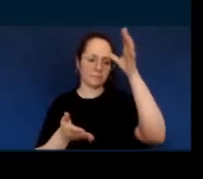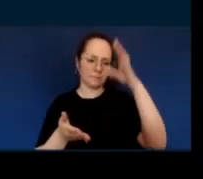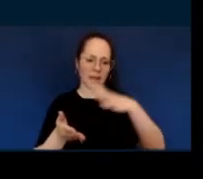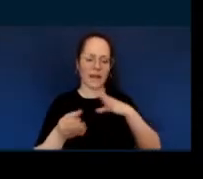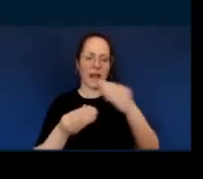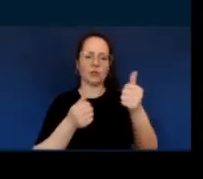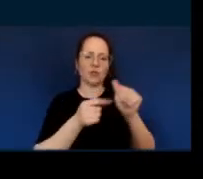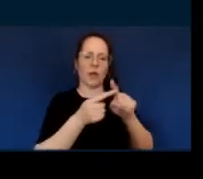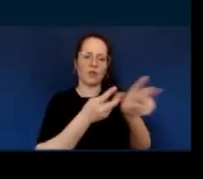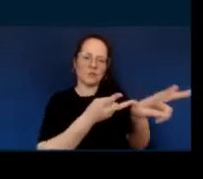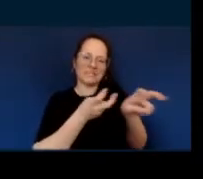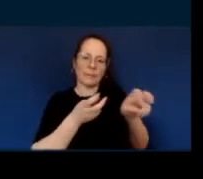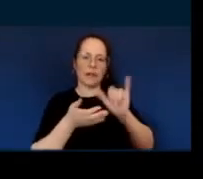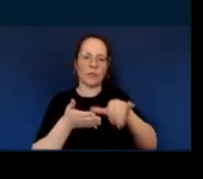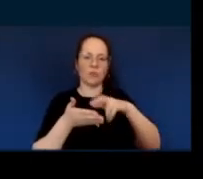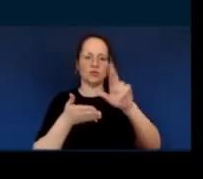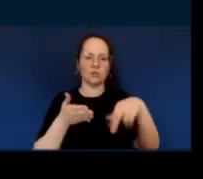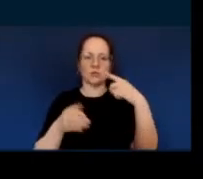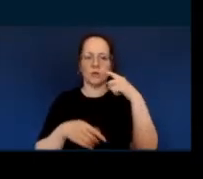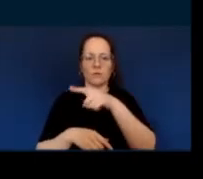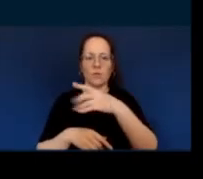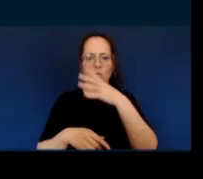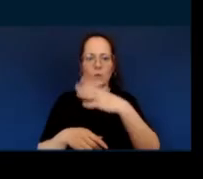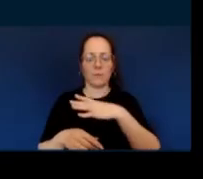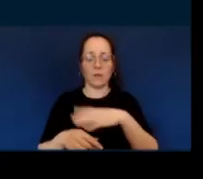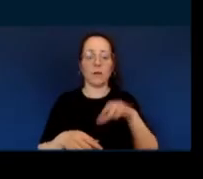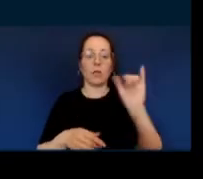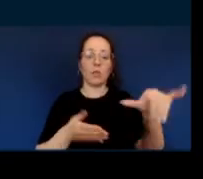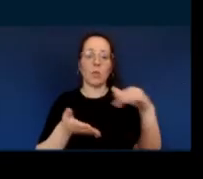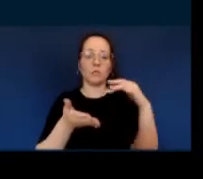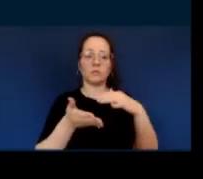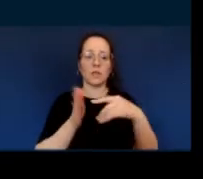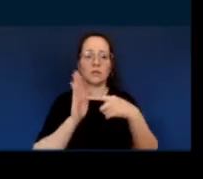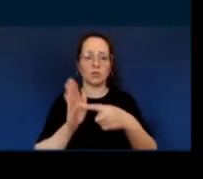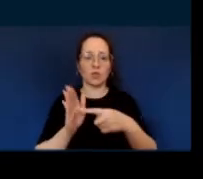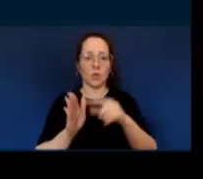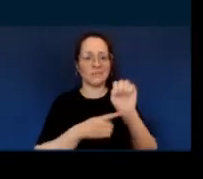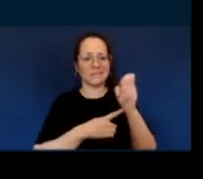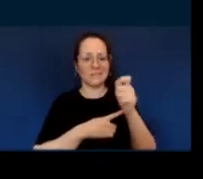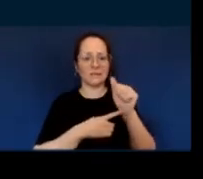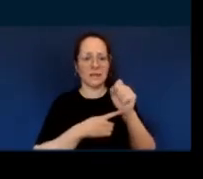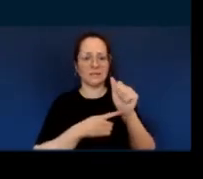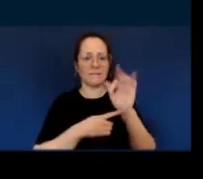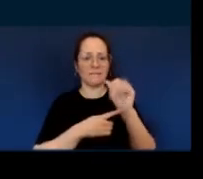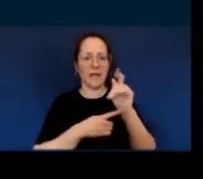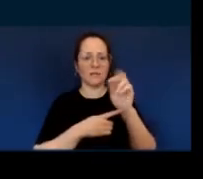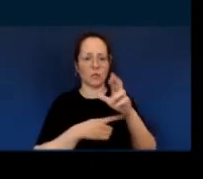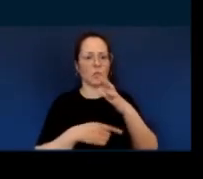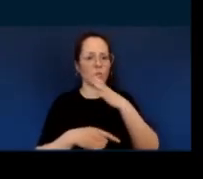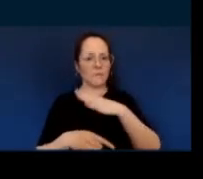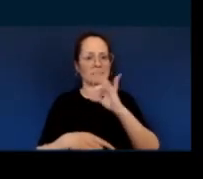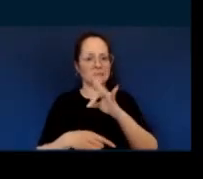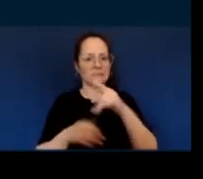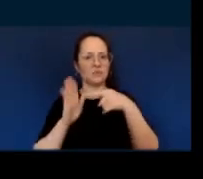WOMEN. WHILE DRUG STUDIES BEGAN TO LOOK AT SEX AS A FACTOR, WOMEN DID, 8 OUT OF 10 PRESCRIPTION DRUGS WERE PULLED OFF THE MARKET